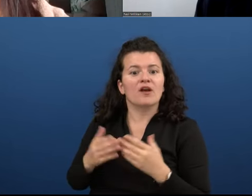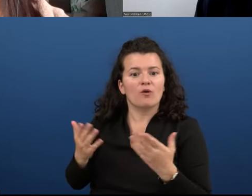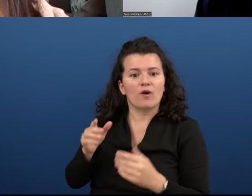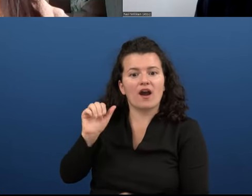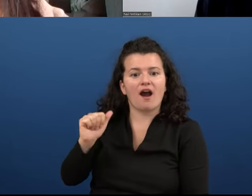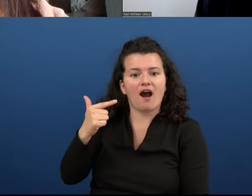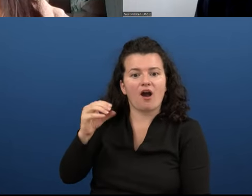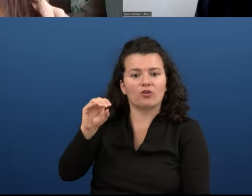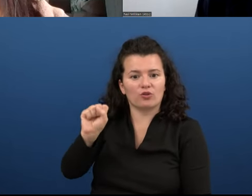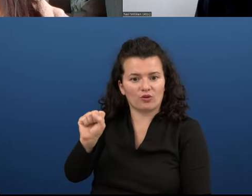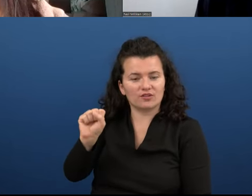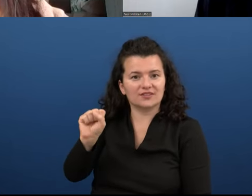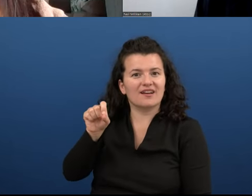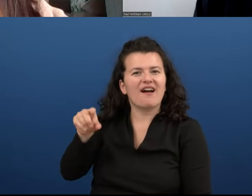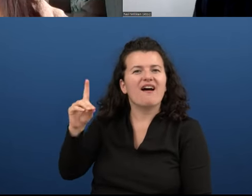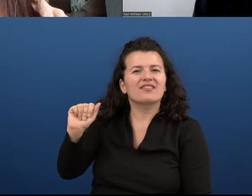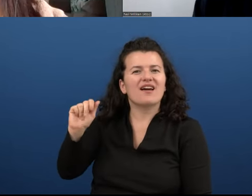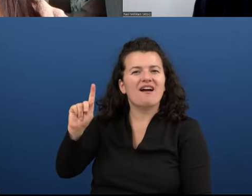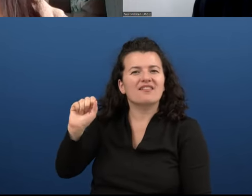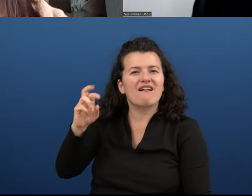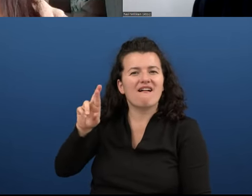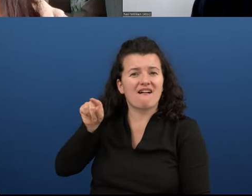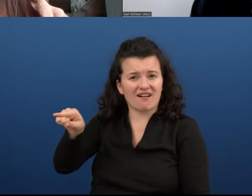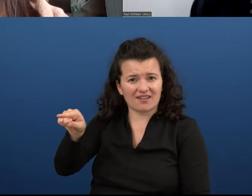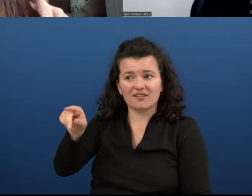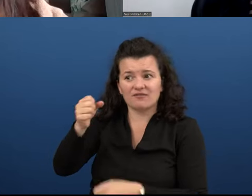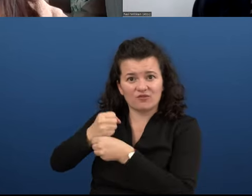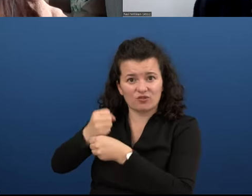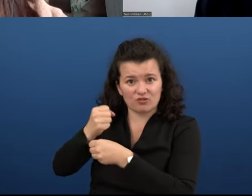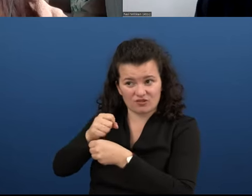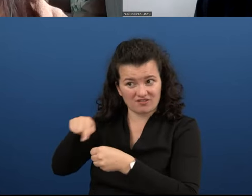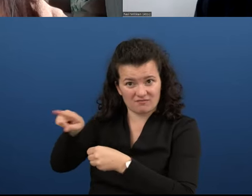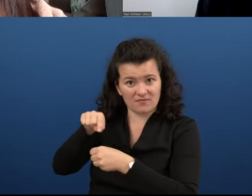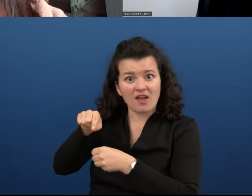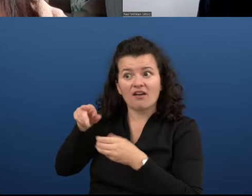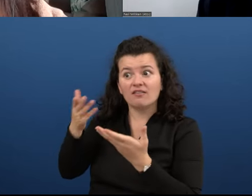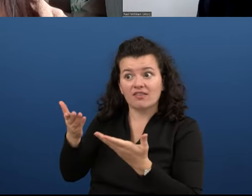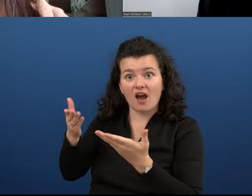center will welcome hundreds of young talent to develop digital skills.